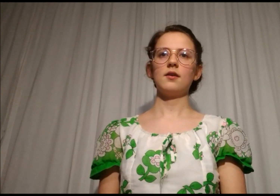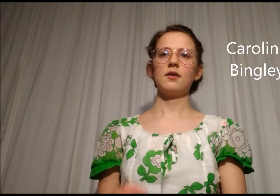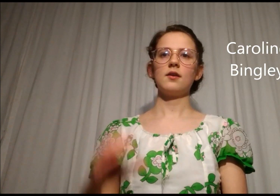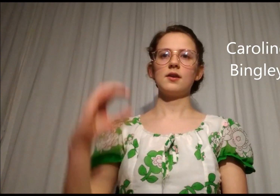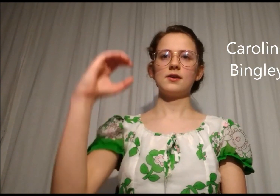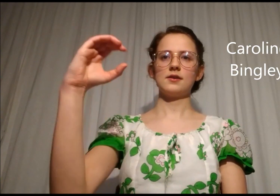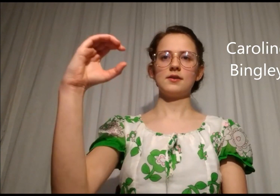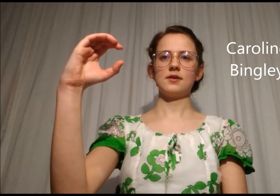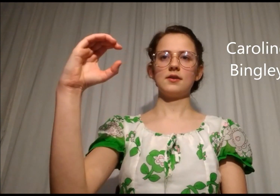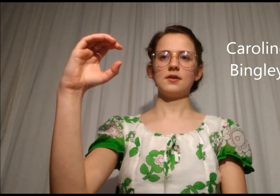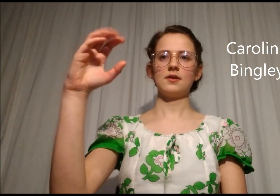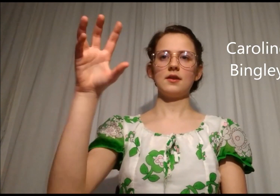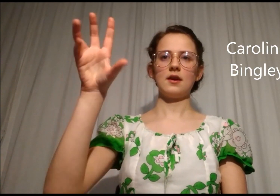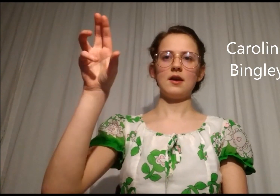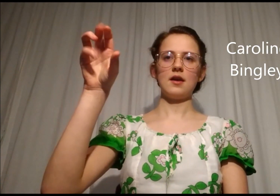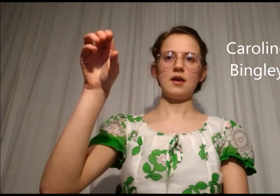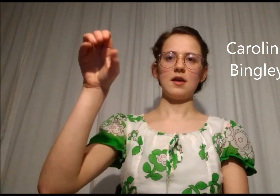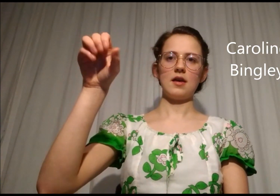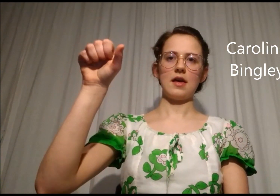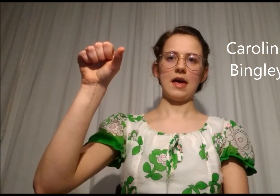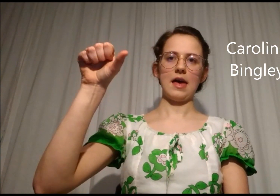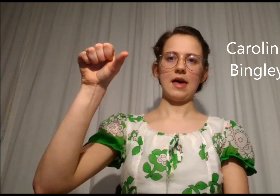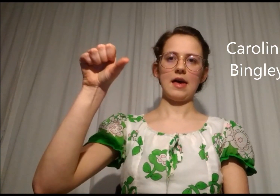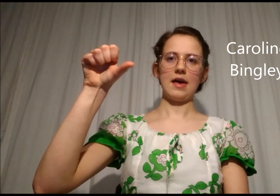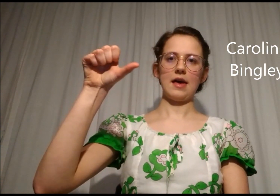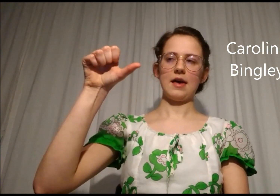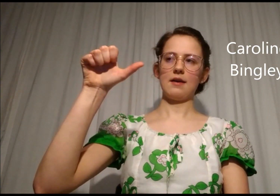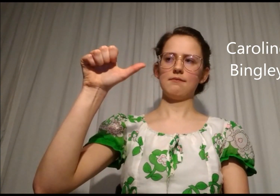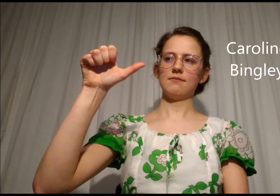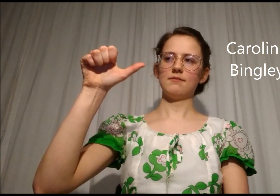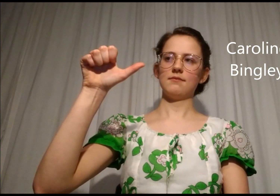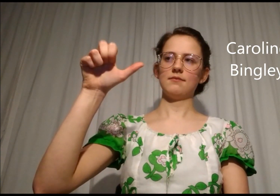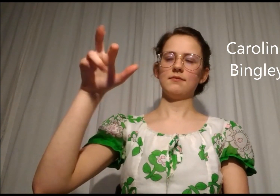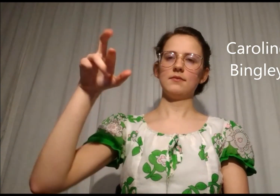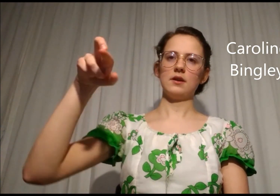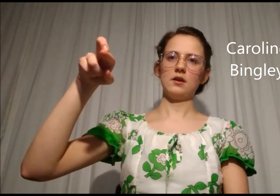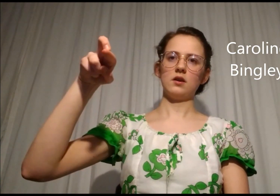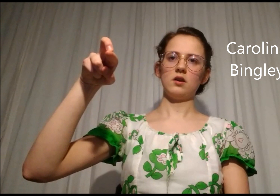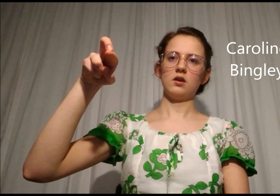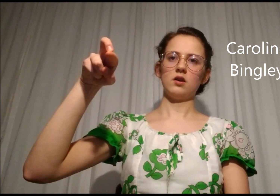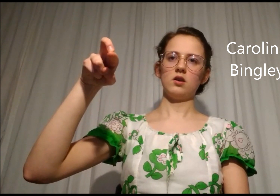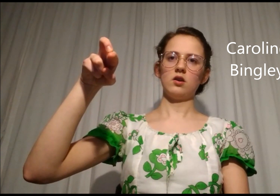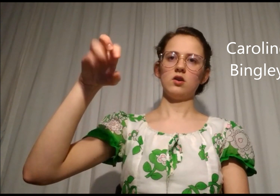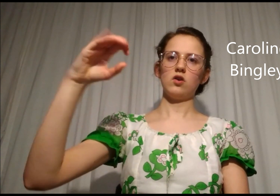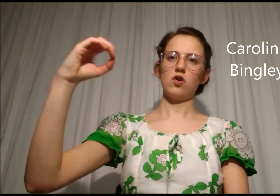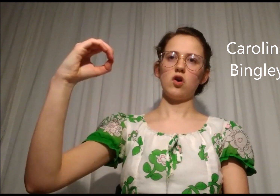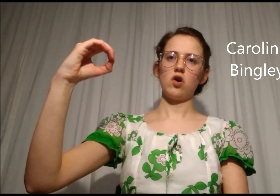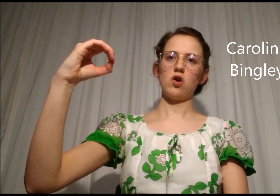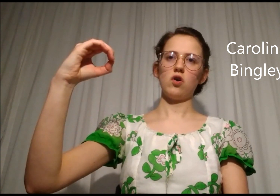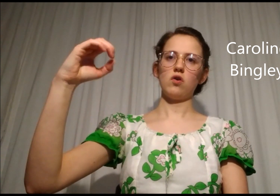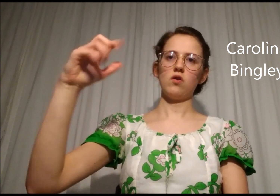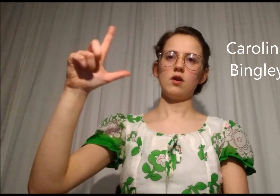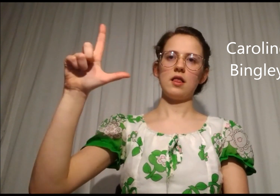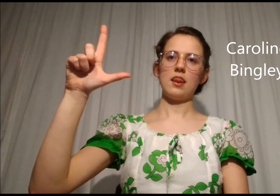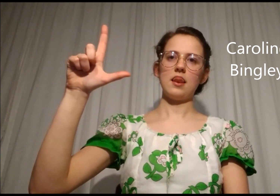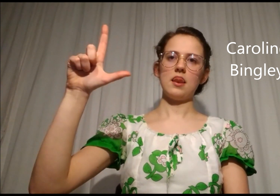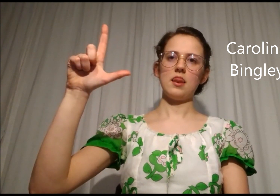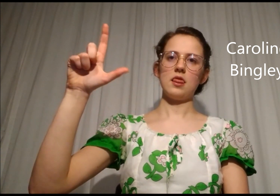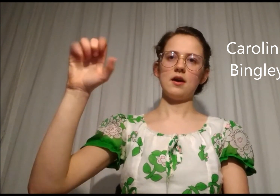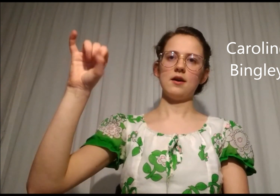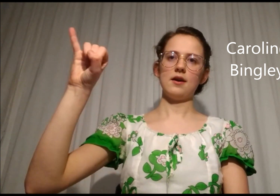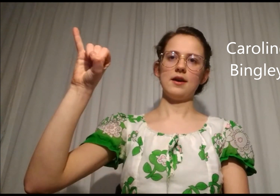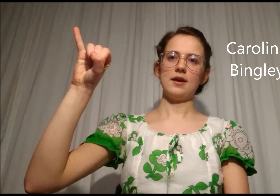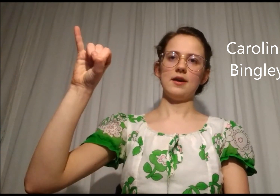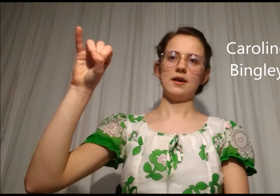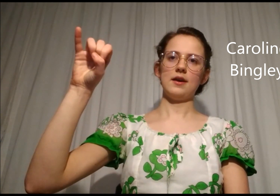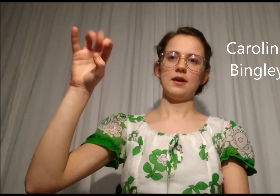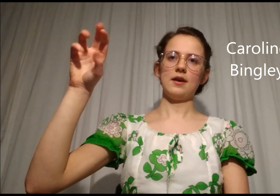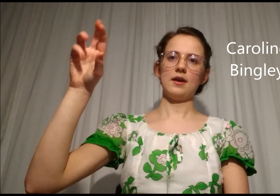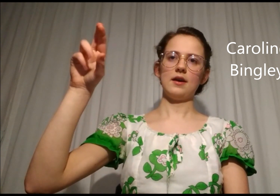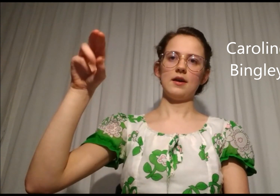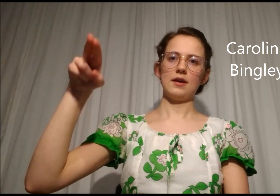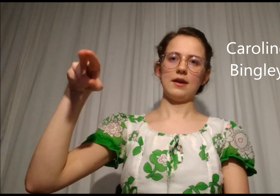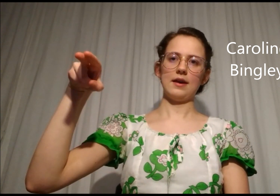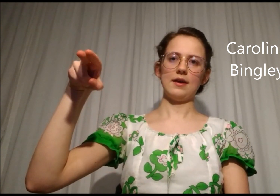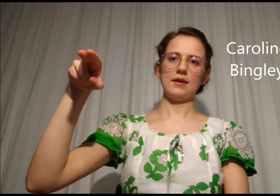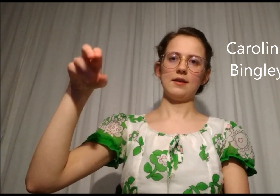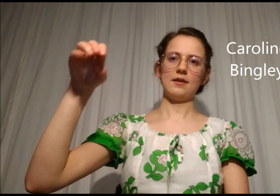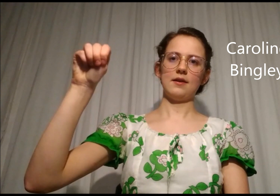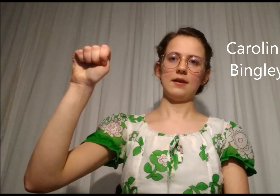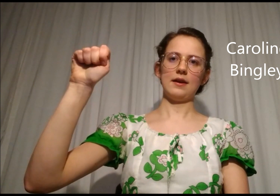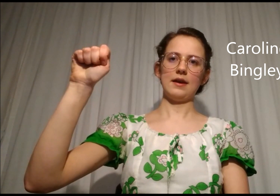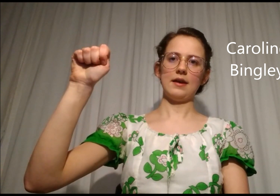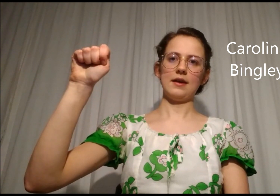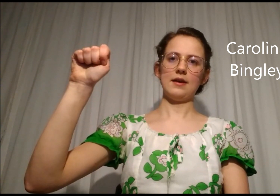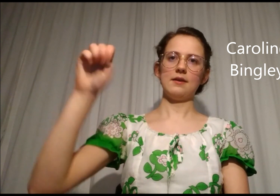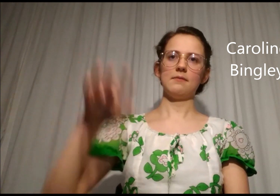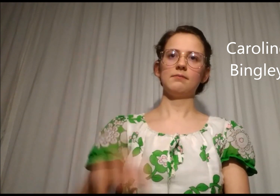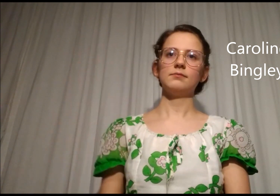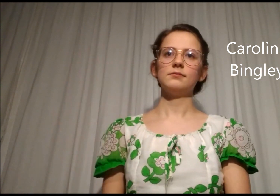C-A-R-O-L-I-N-E